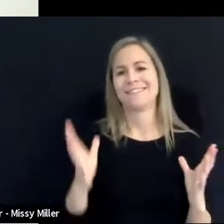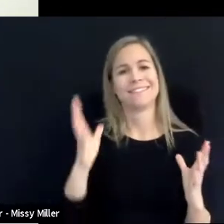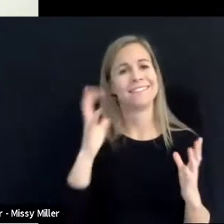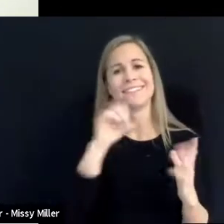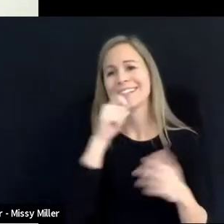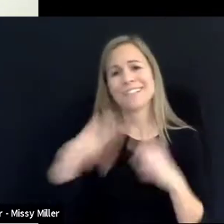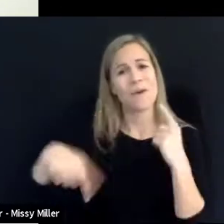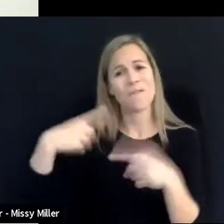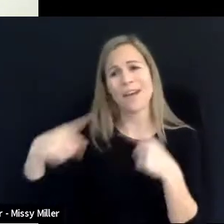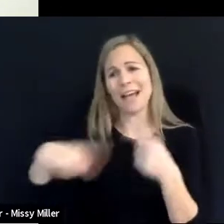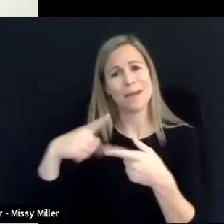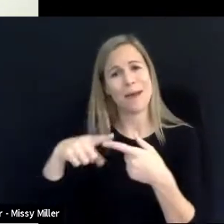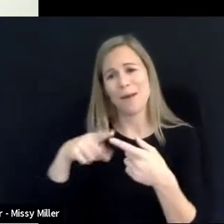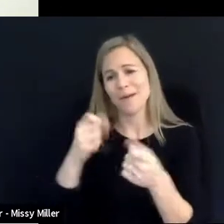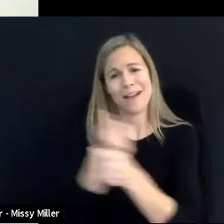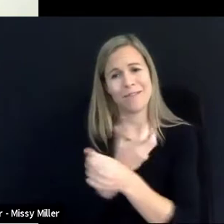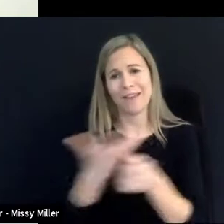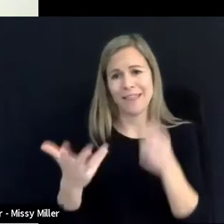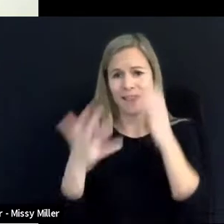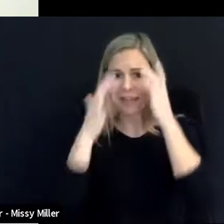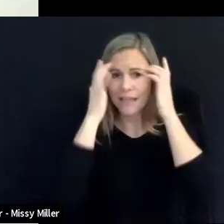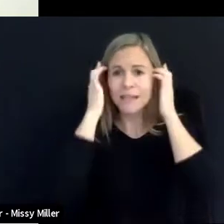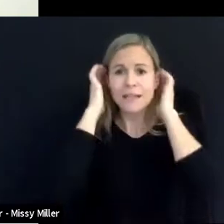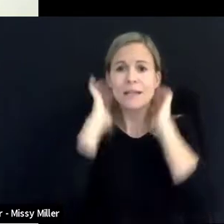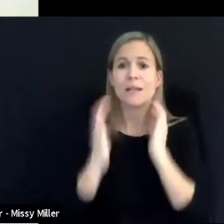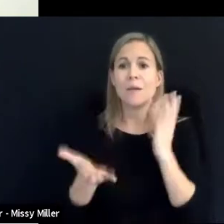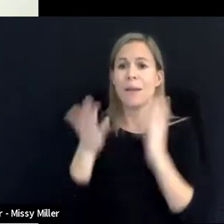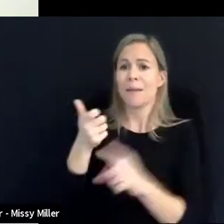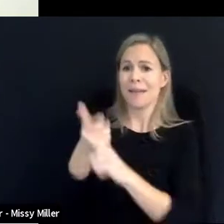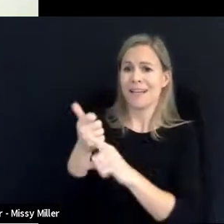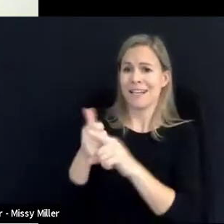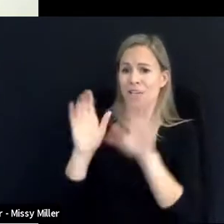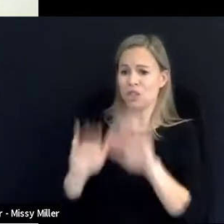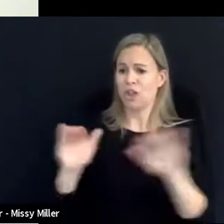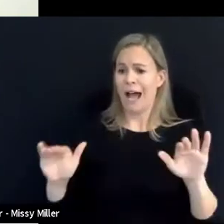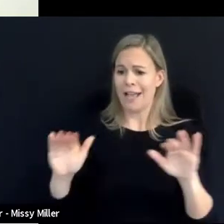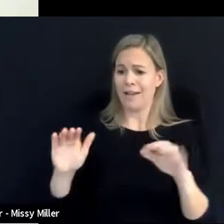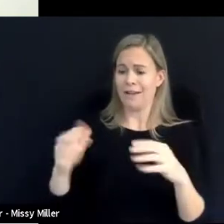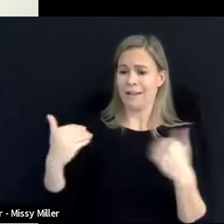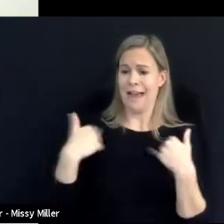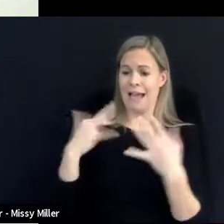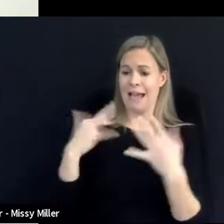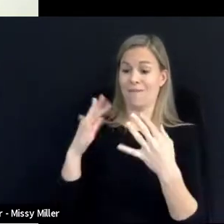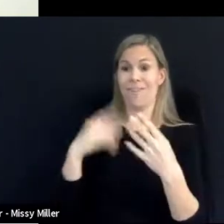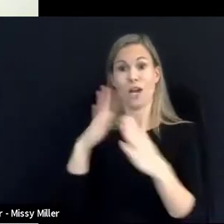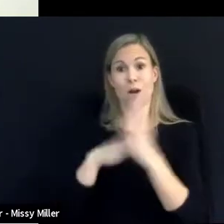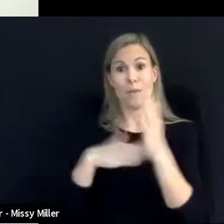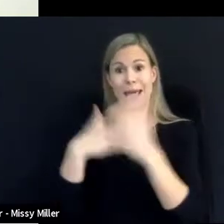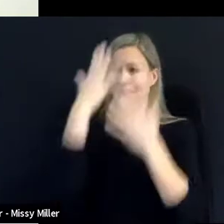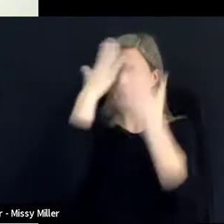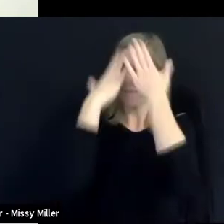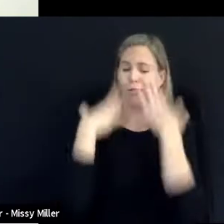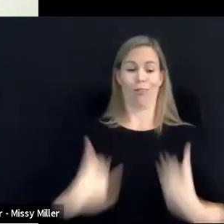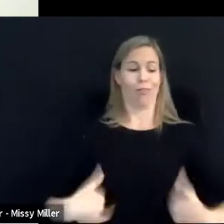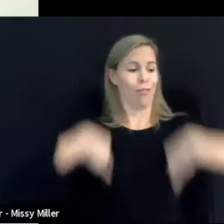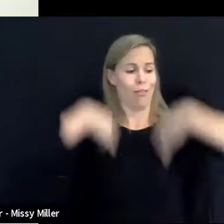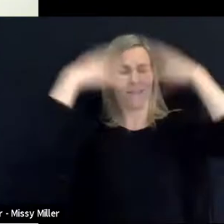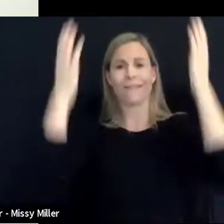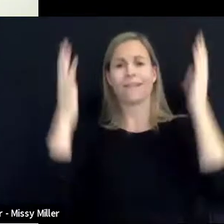You know, what, you know, kid painting himself with finger paints. It's not something that I would battle over, right?